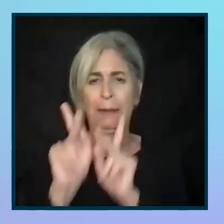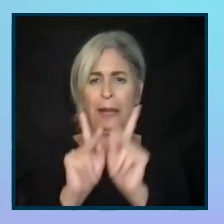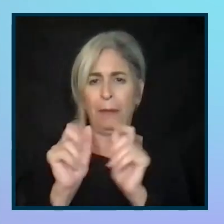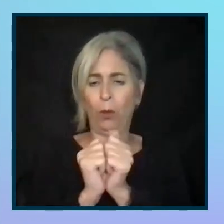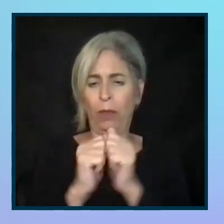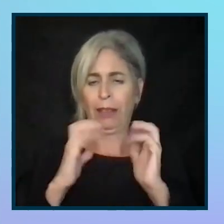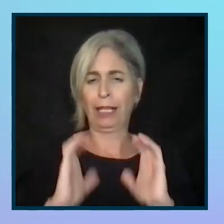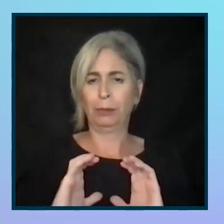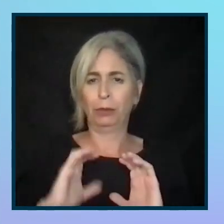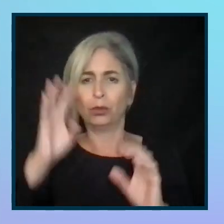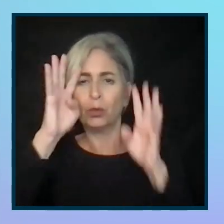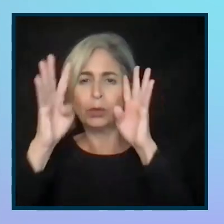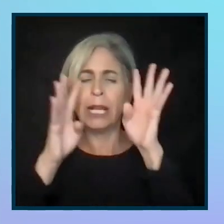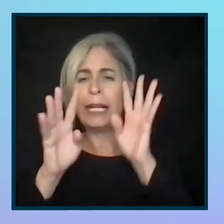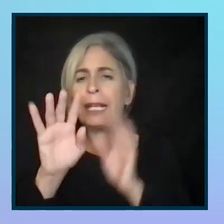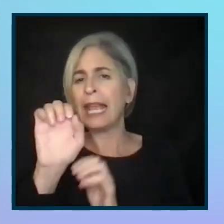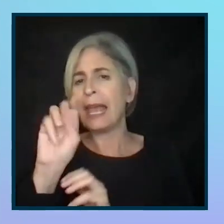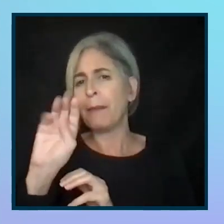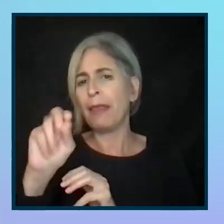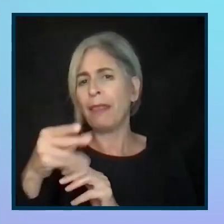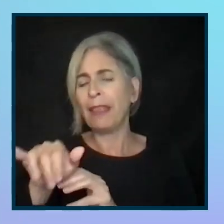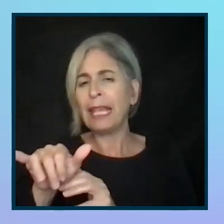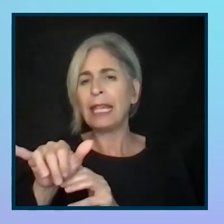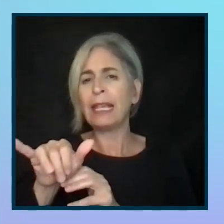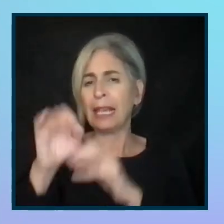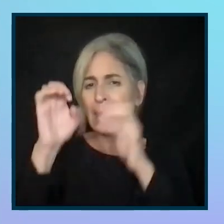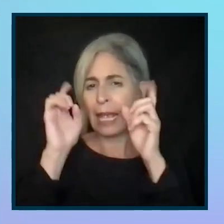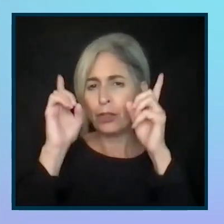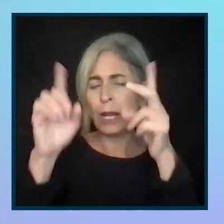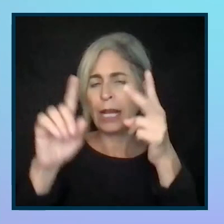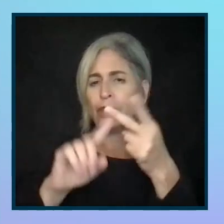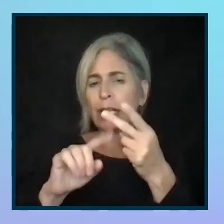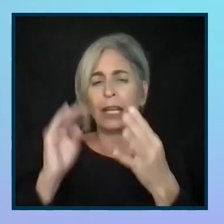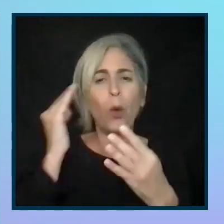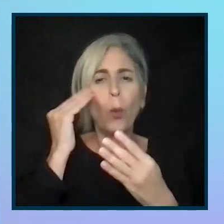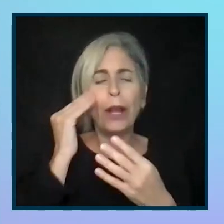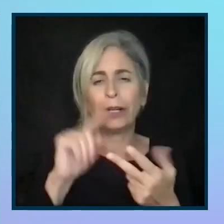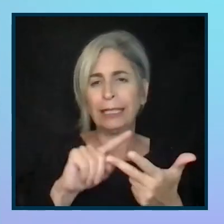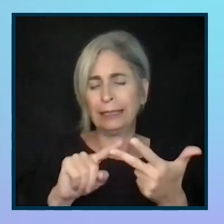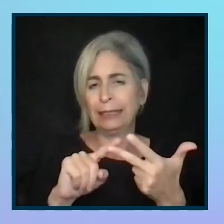creating the empathy awareness education, and giving them the ability to make that change.